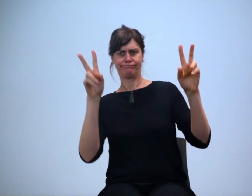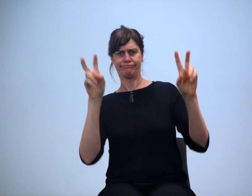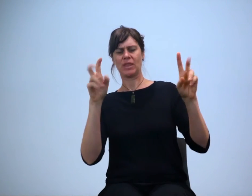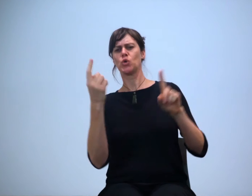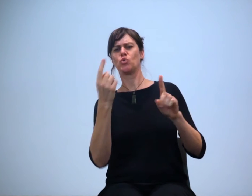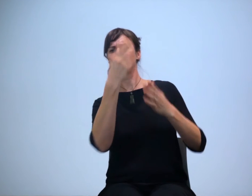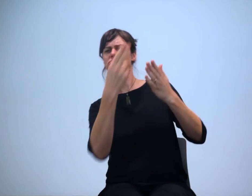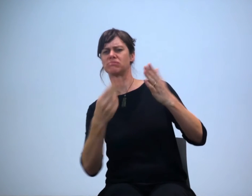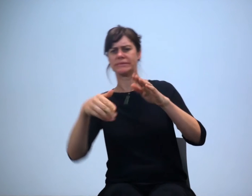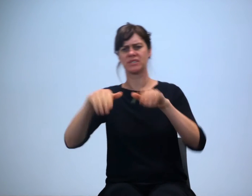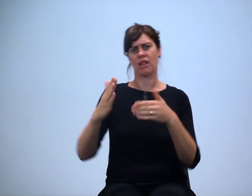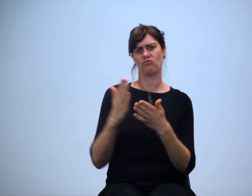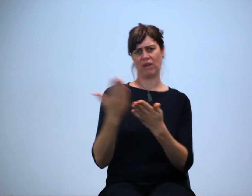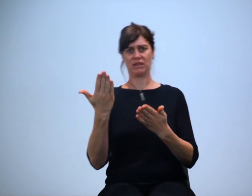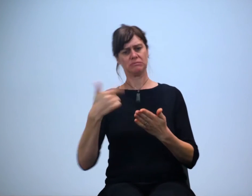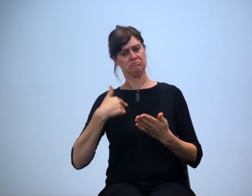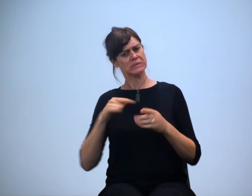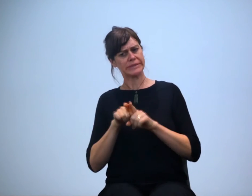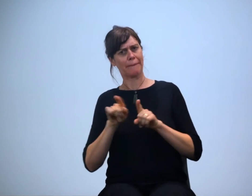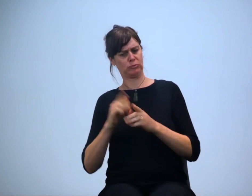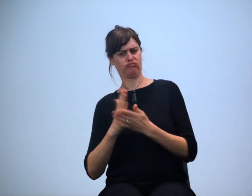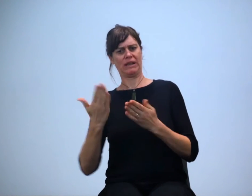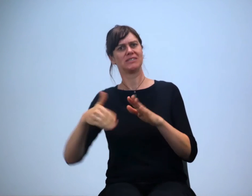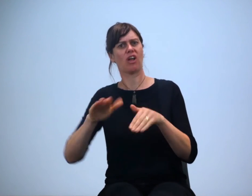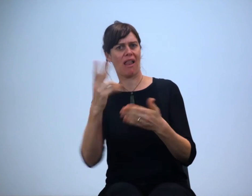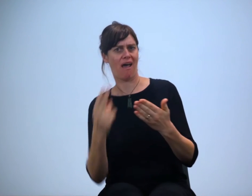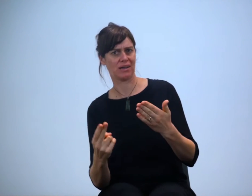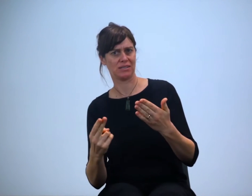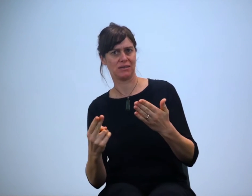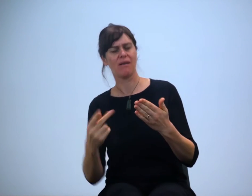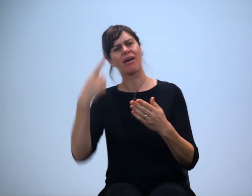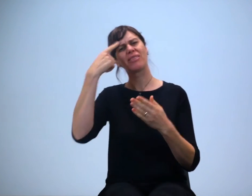The realists (of whom I am one) . . .